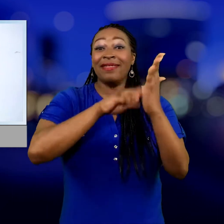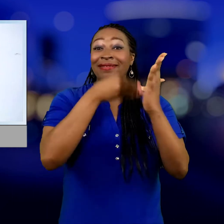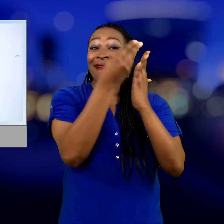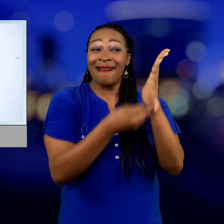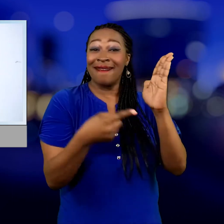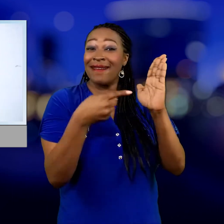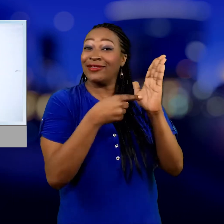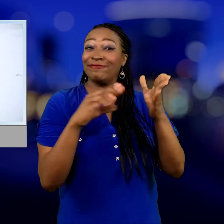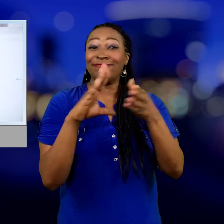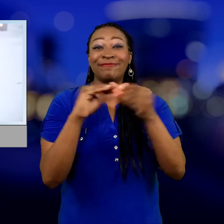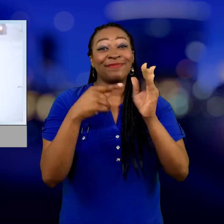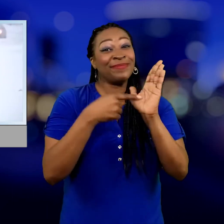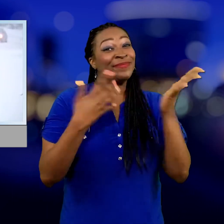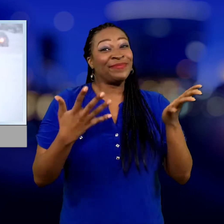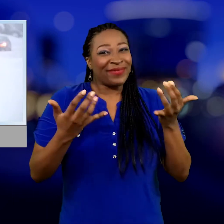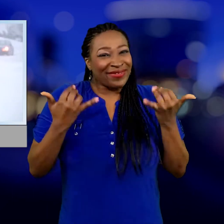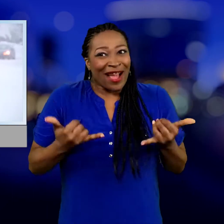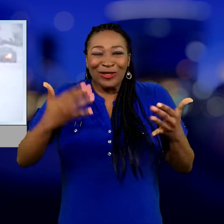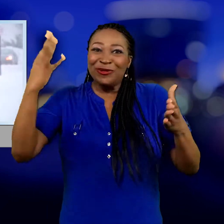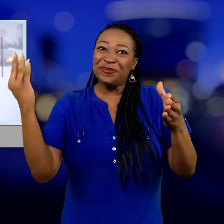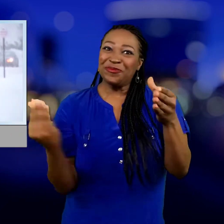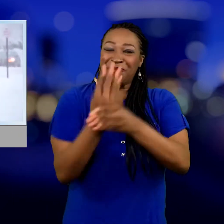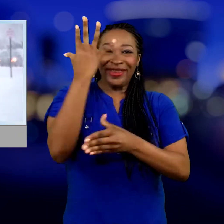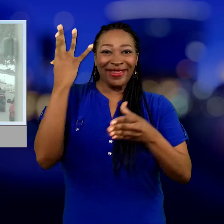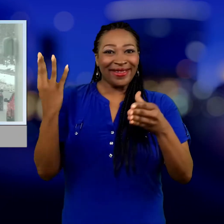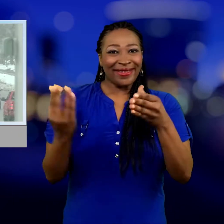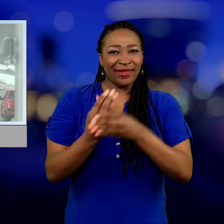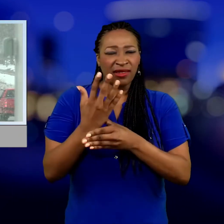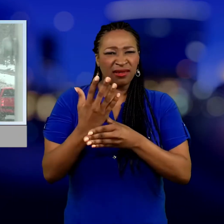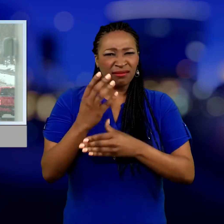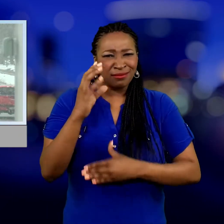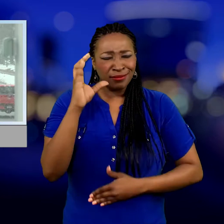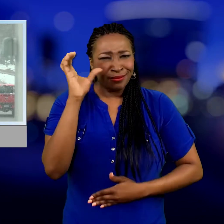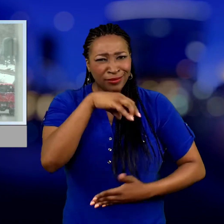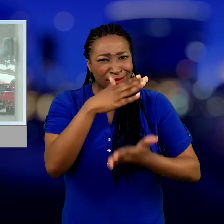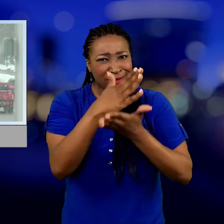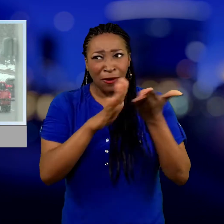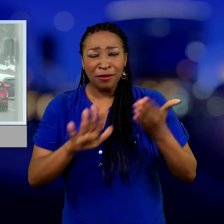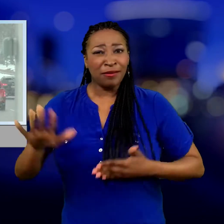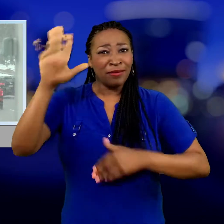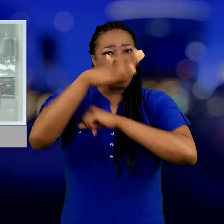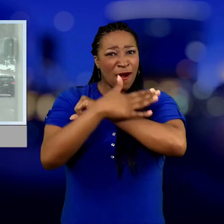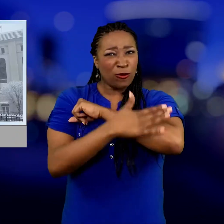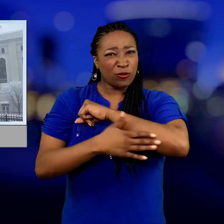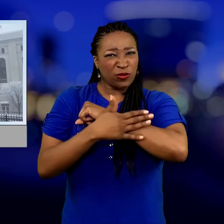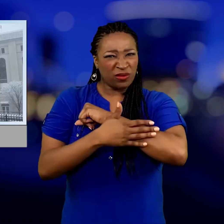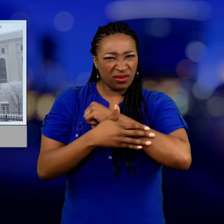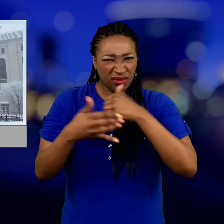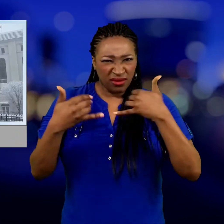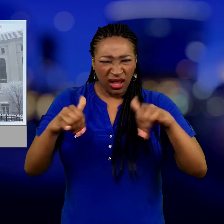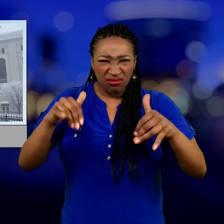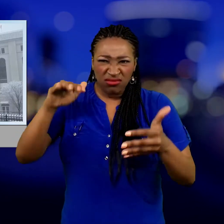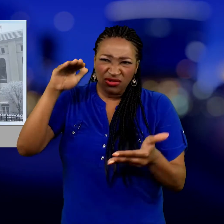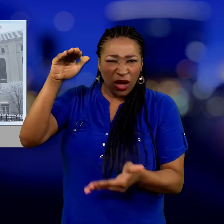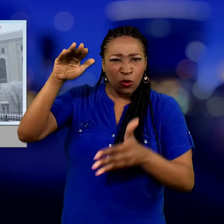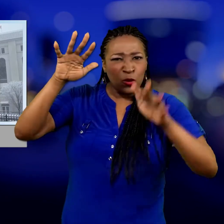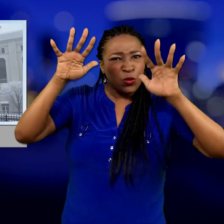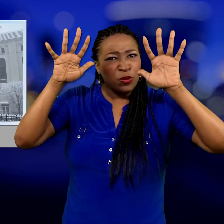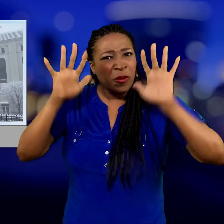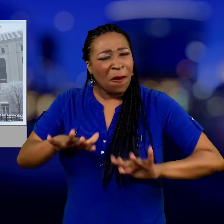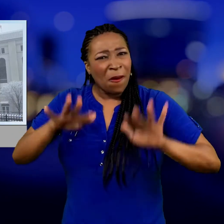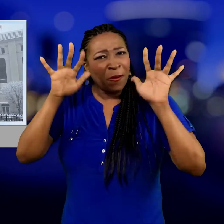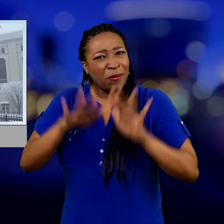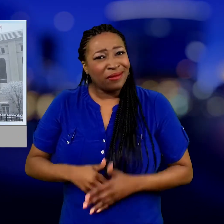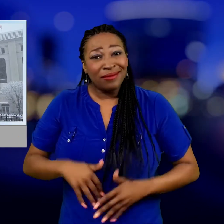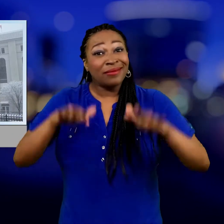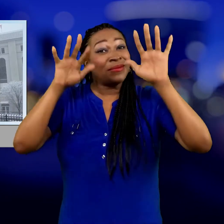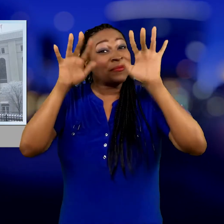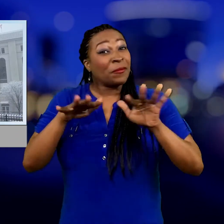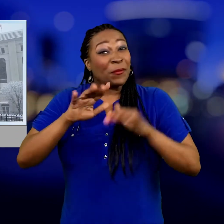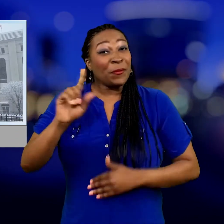The calendar says it's spring but some parts of the country are still getting hounded with snow.